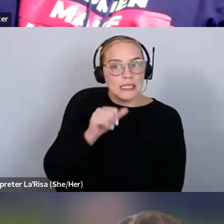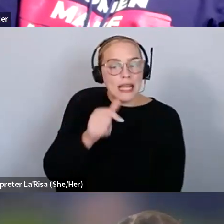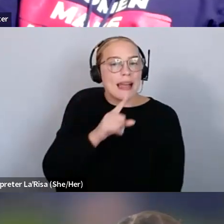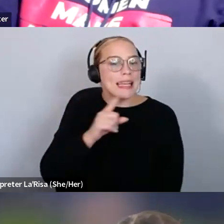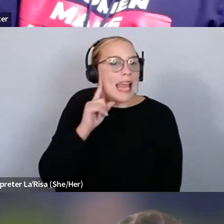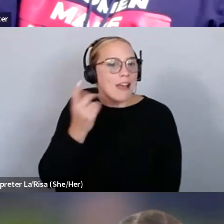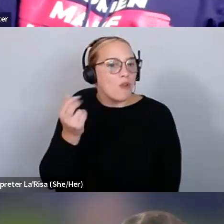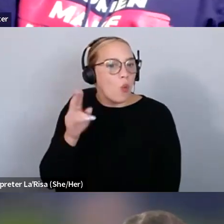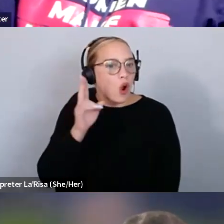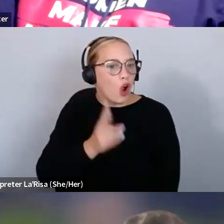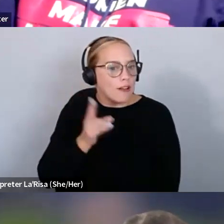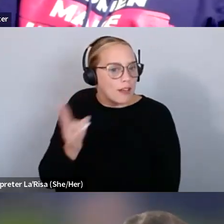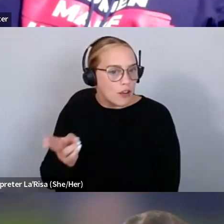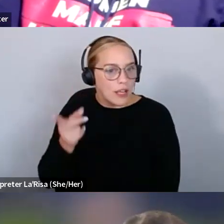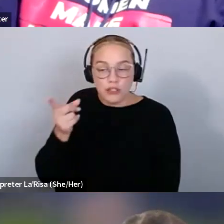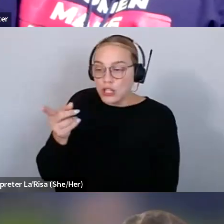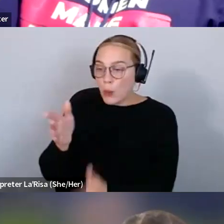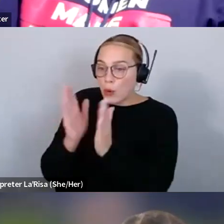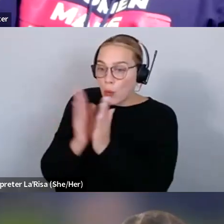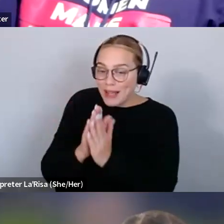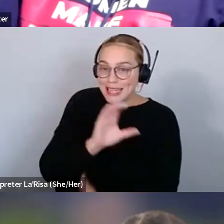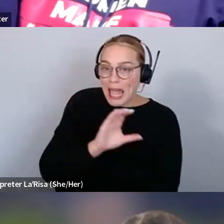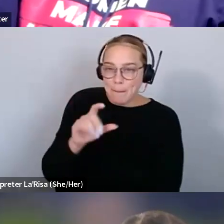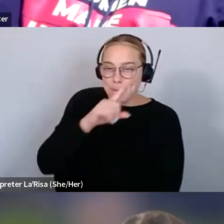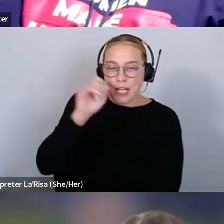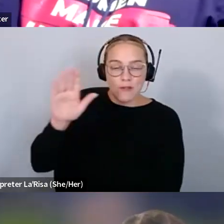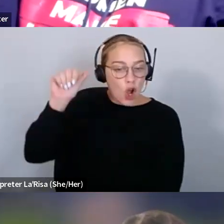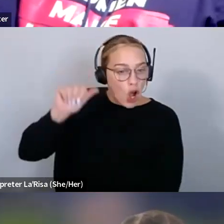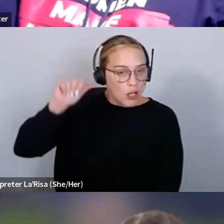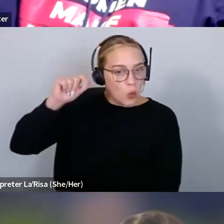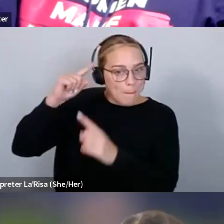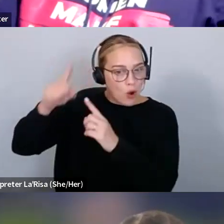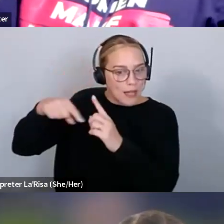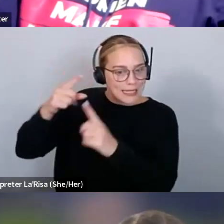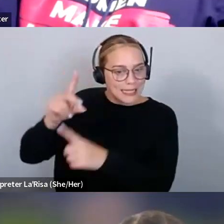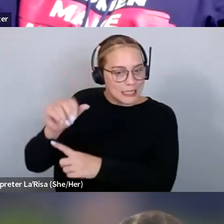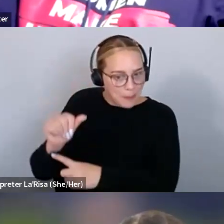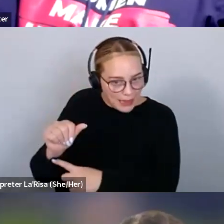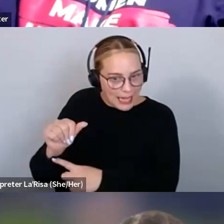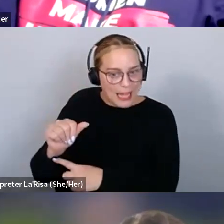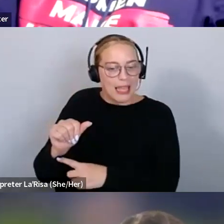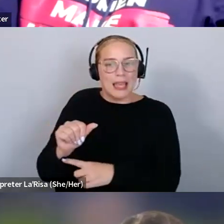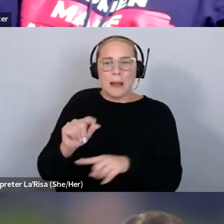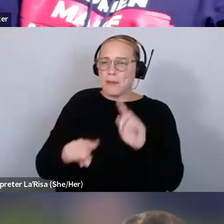captioning because she is not deaf or hard of hearing. She requested